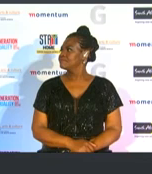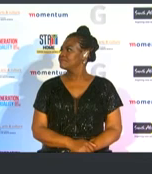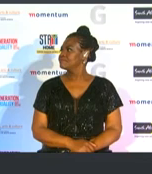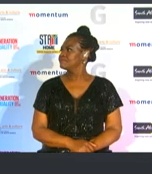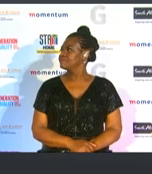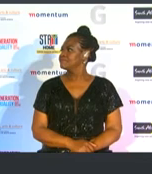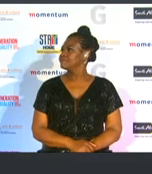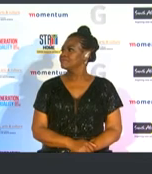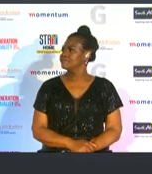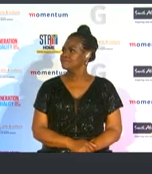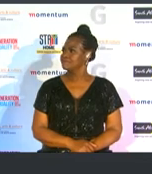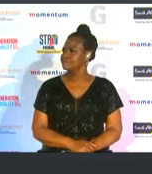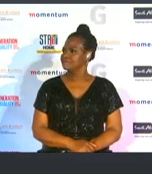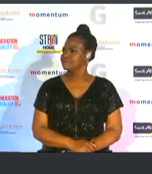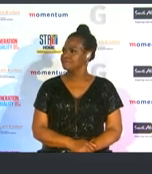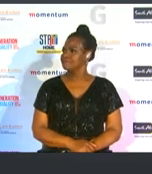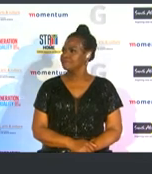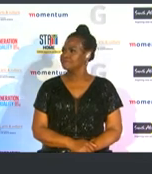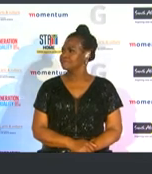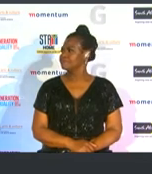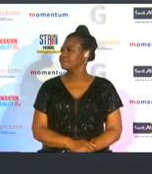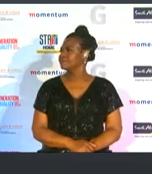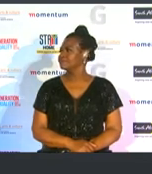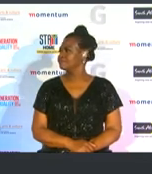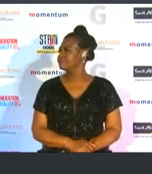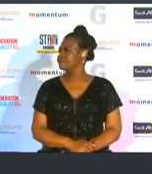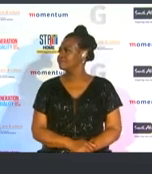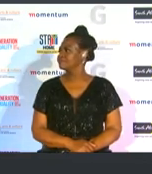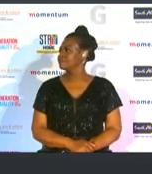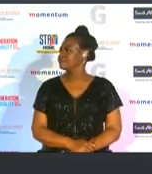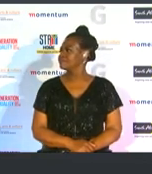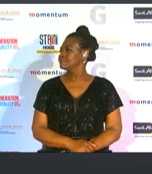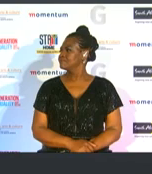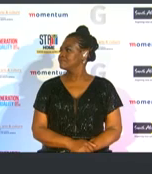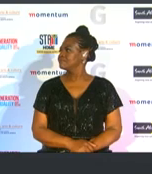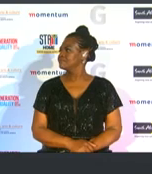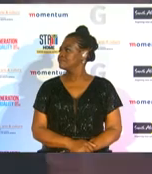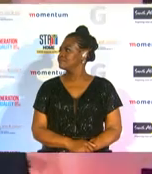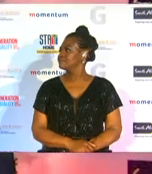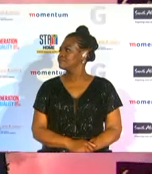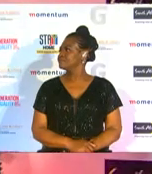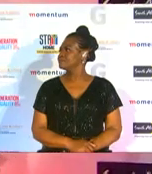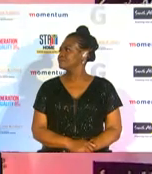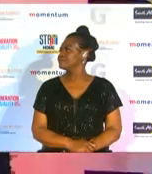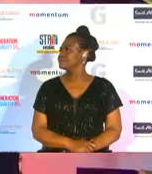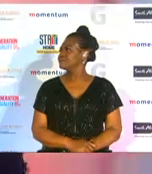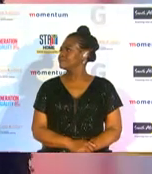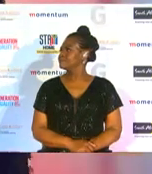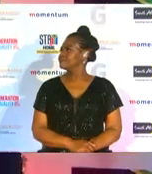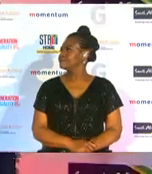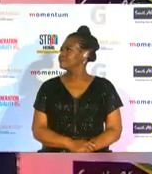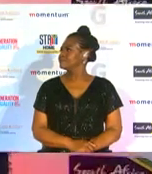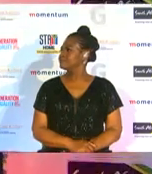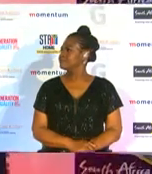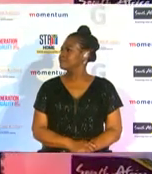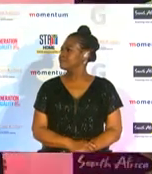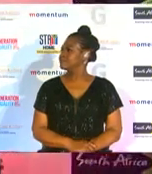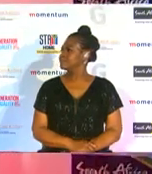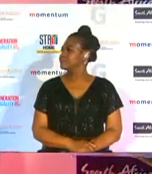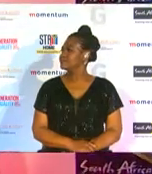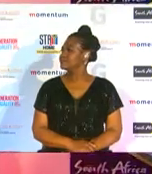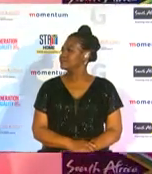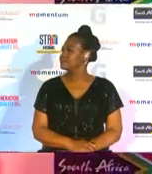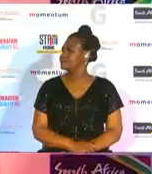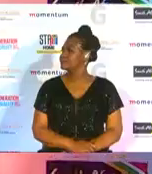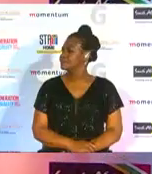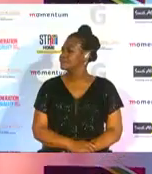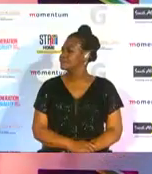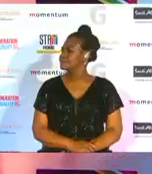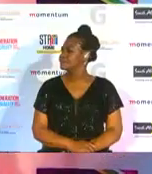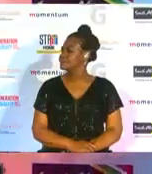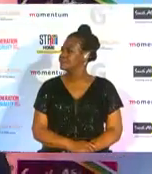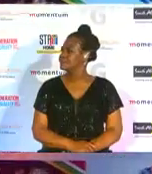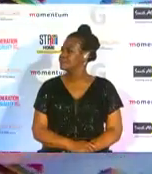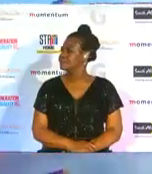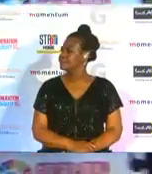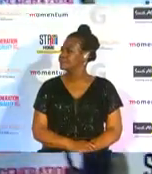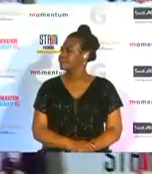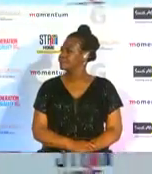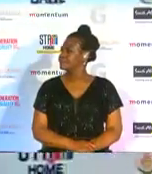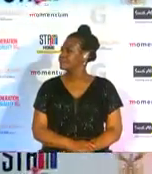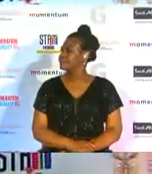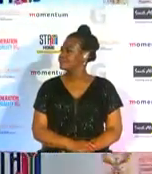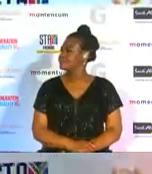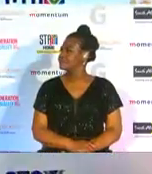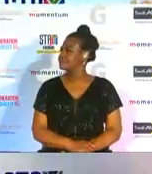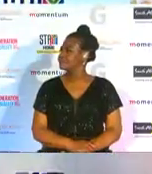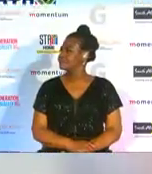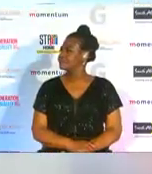in underprivileged areas in the country